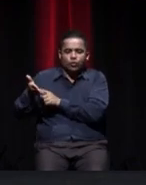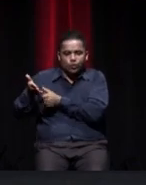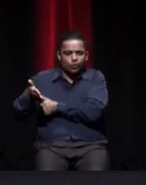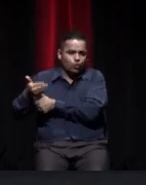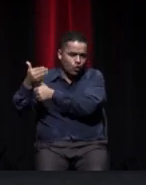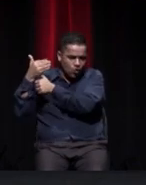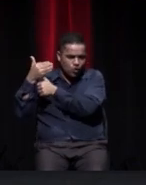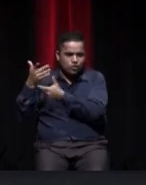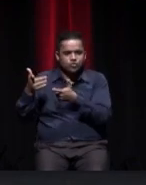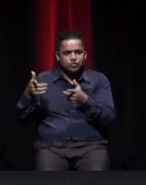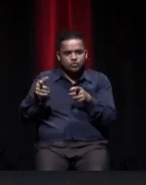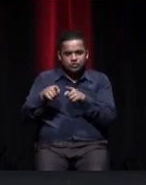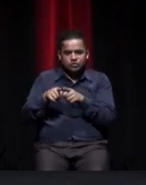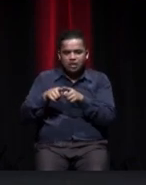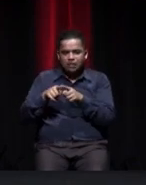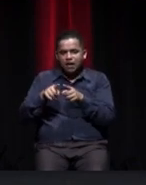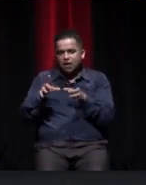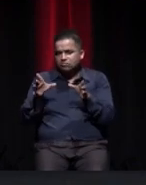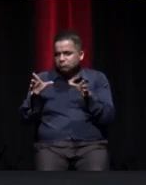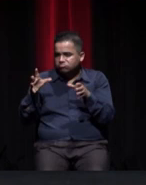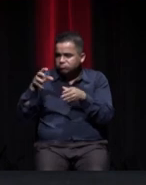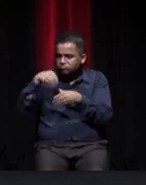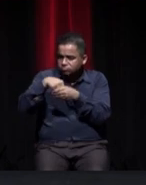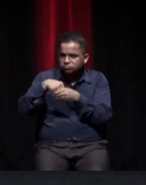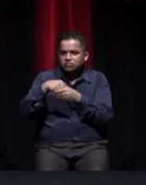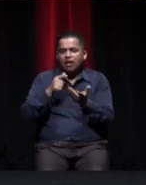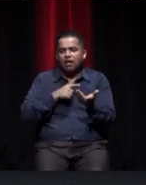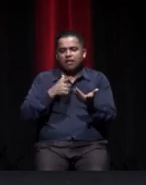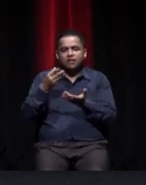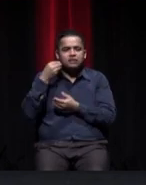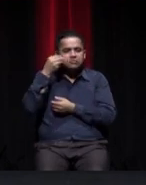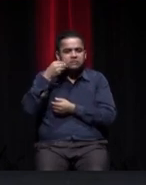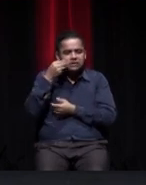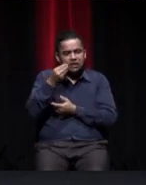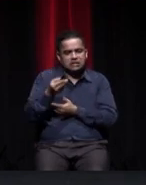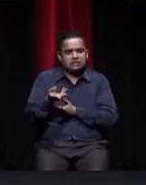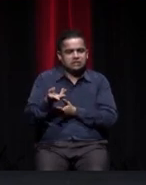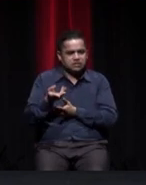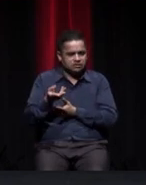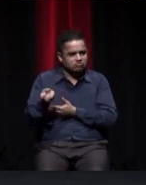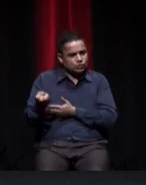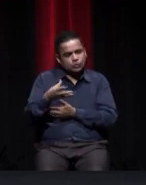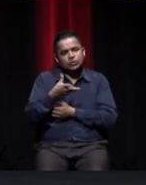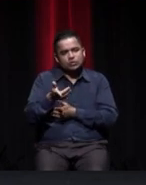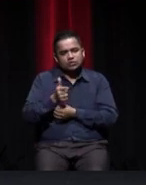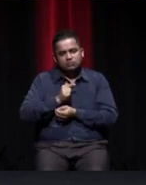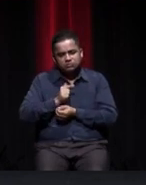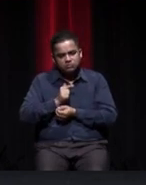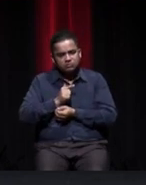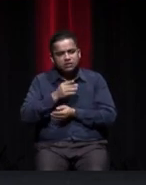and converge to certain forms of experience. When I said I've been on Facebook for ten years,